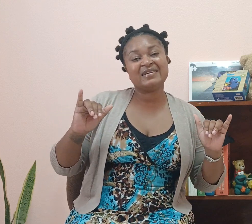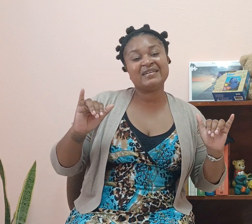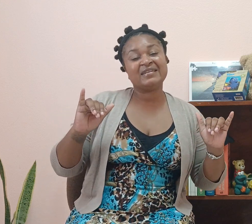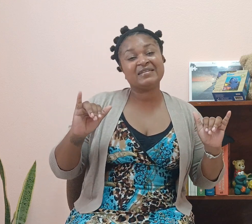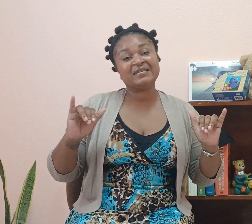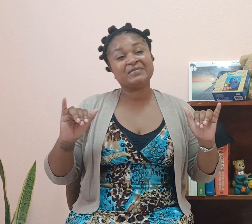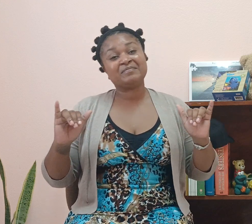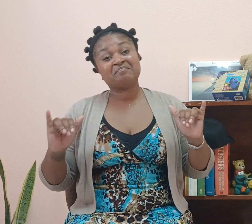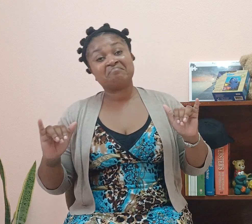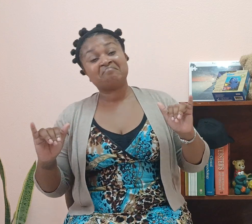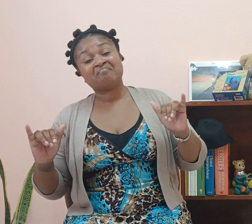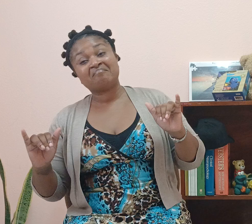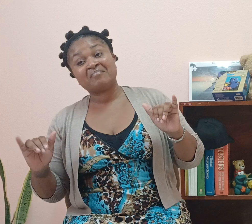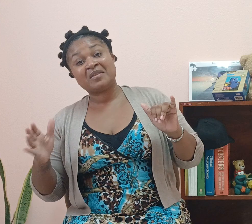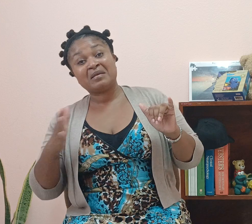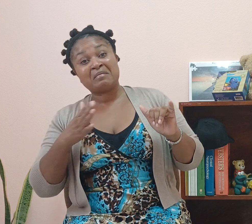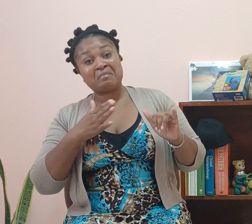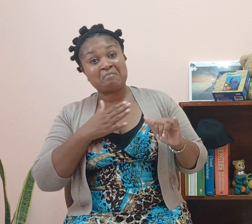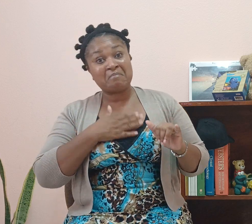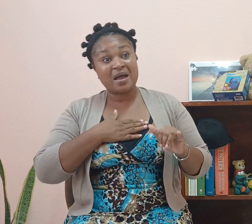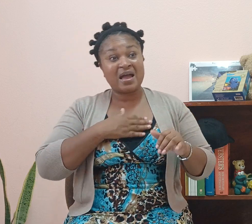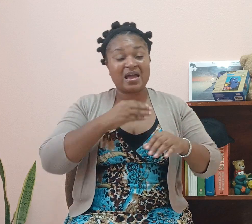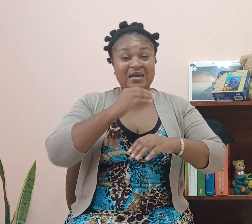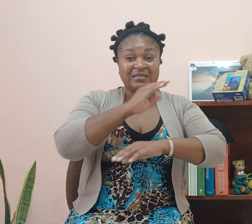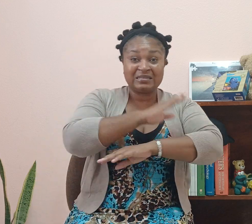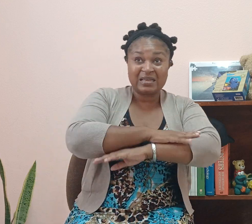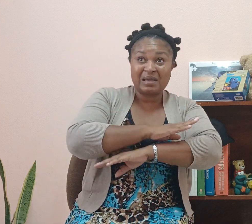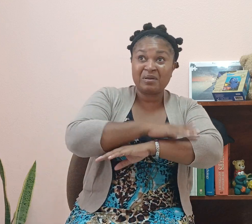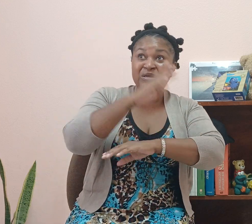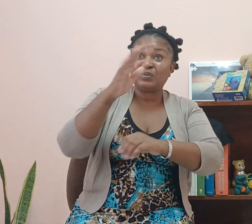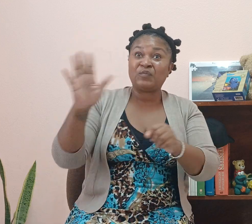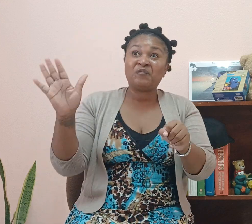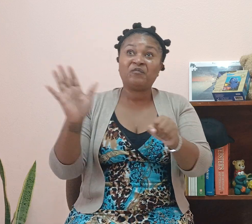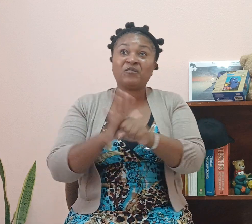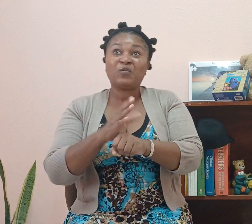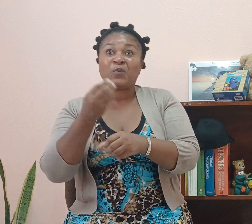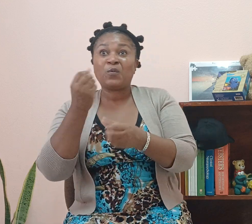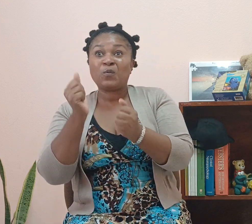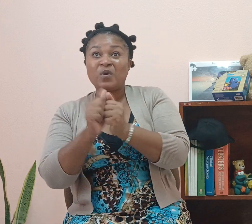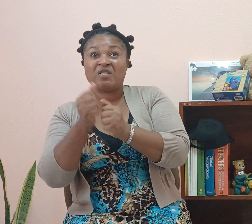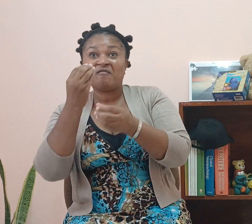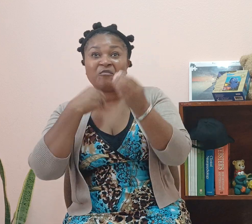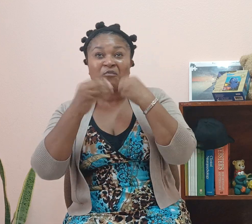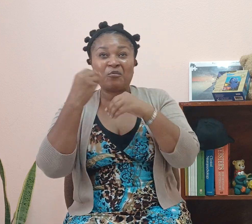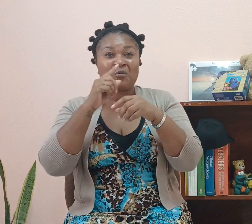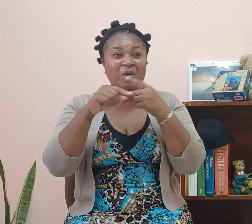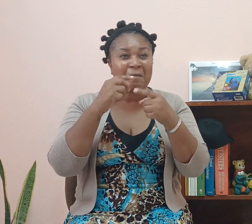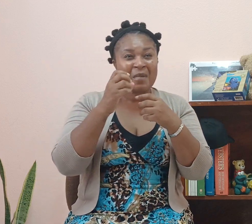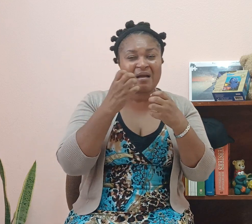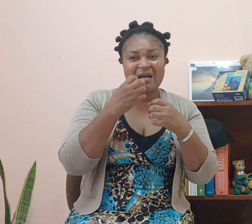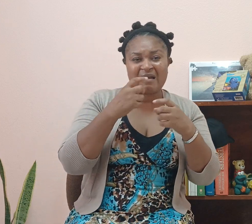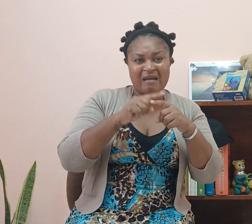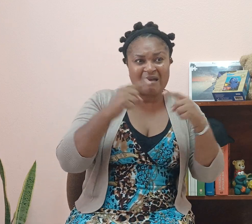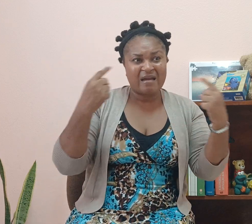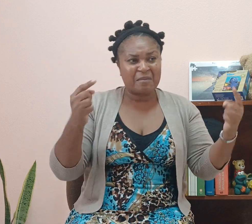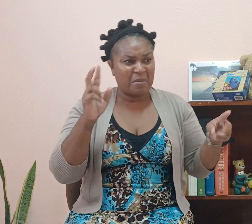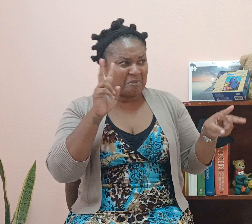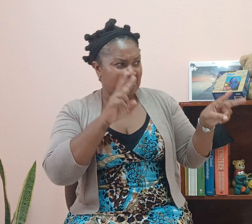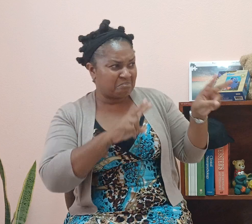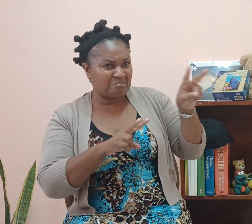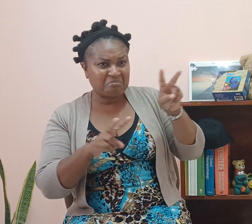My table Thou hast furnished In presence of my foes;